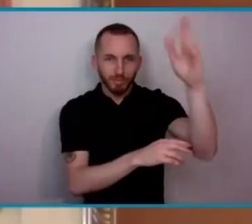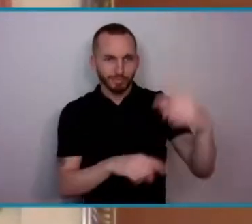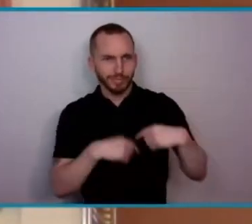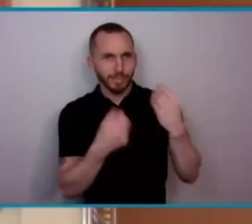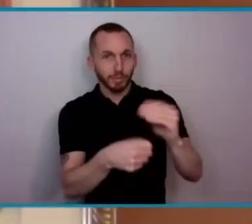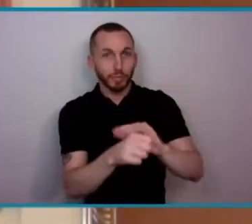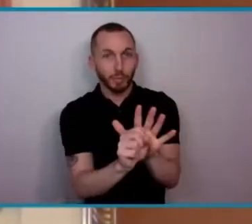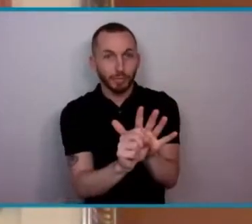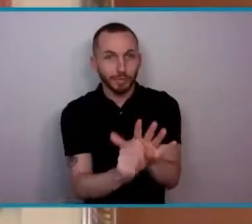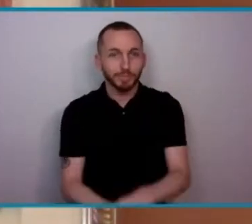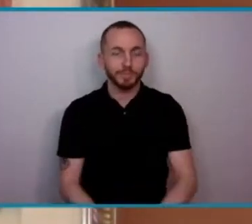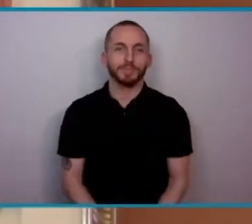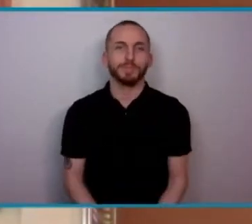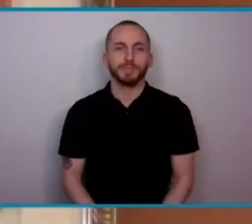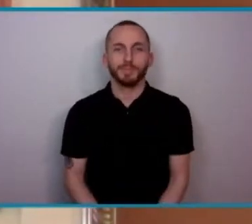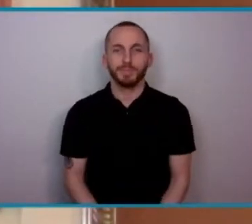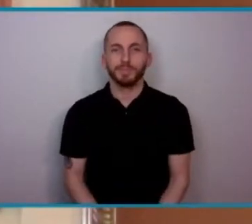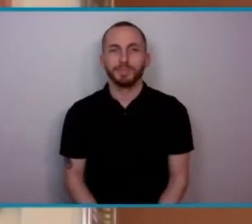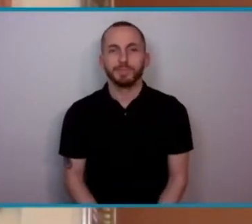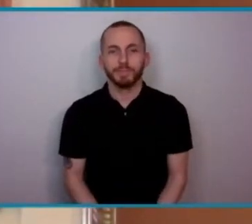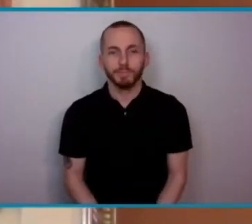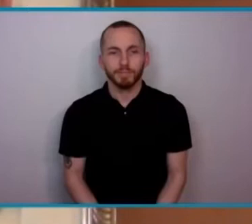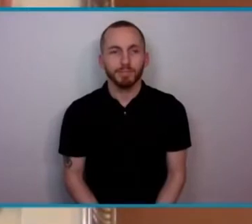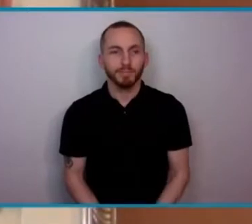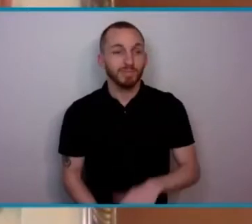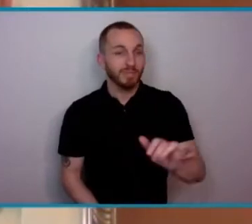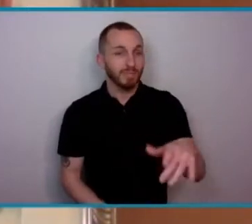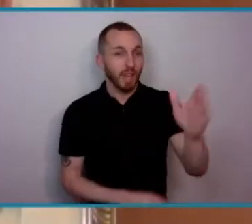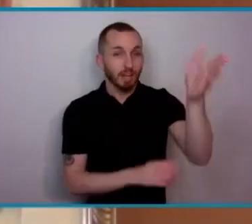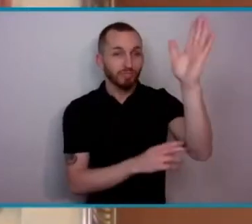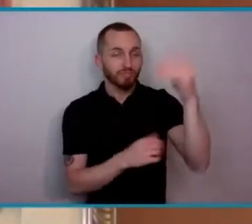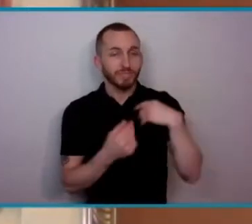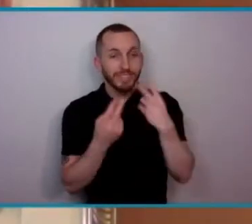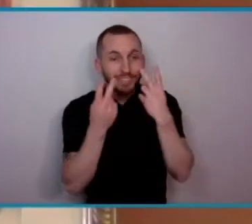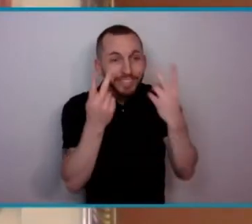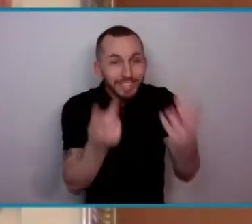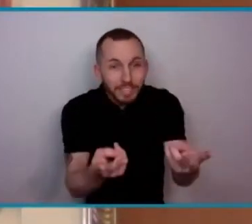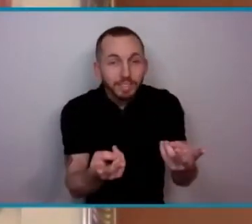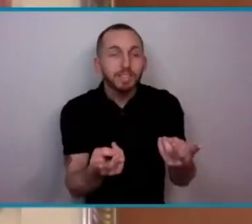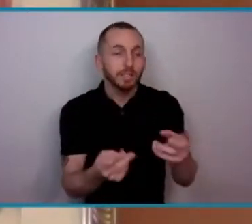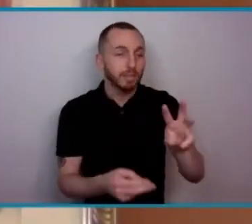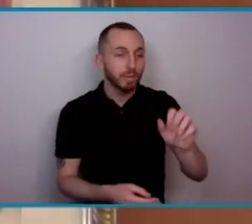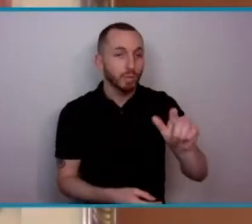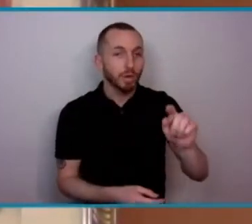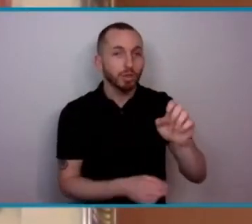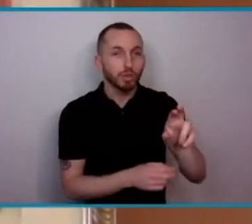And I have to say visiting NICoE at Walter Reed, I was completely blown away.